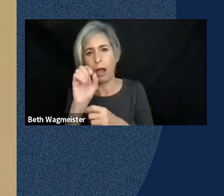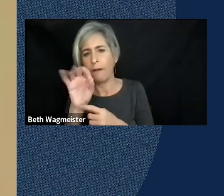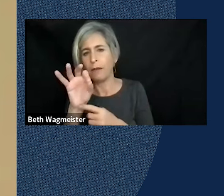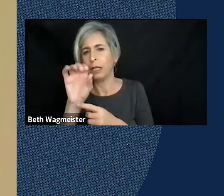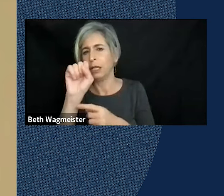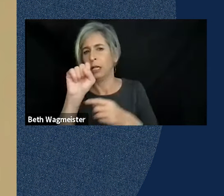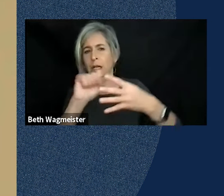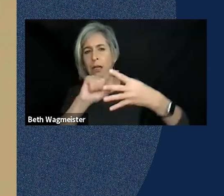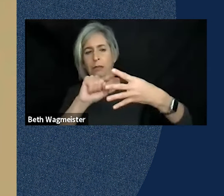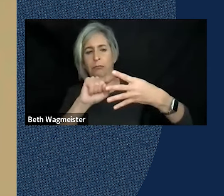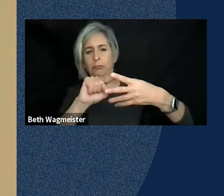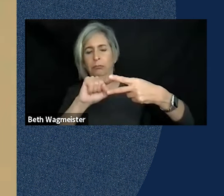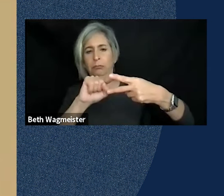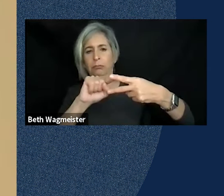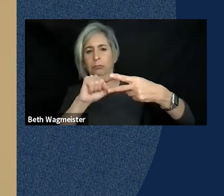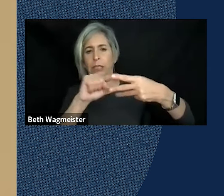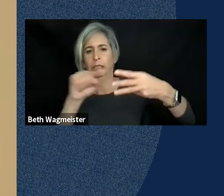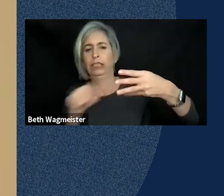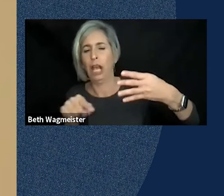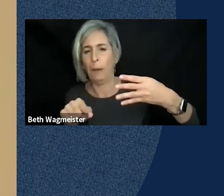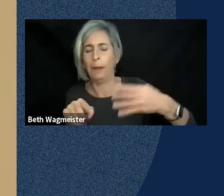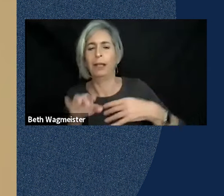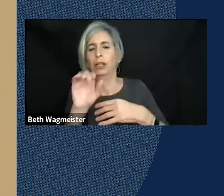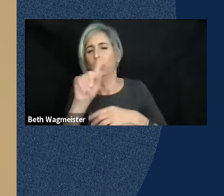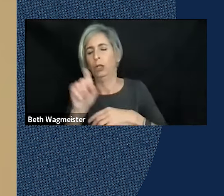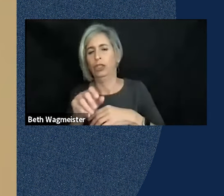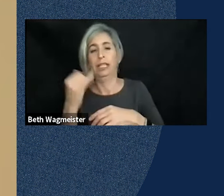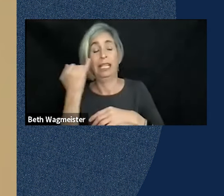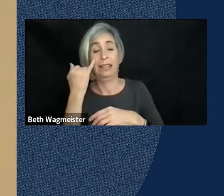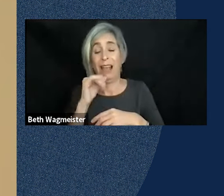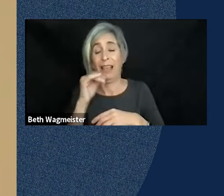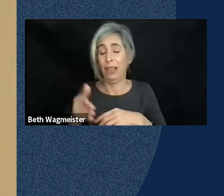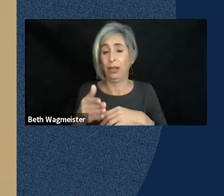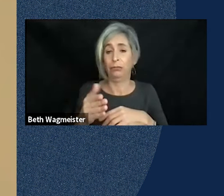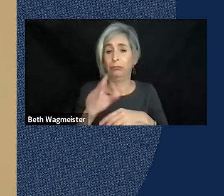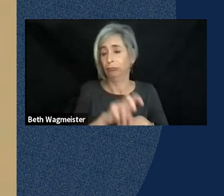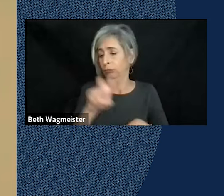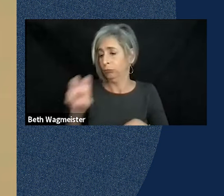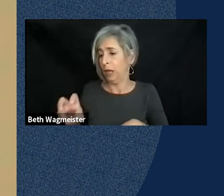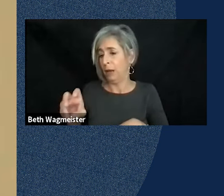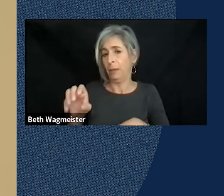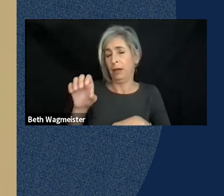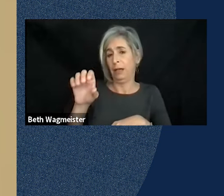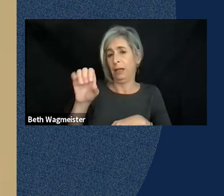If they're not answered, please hop into to the Stark Slack community. We're all there.